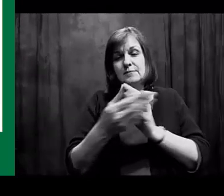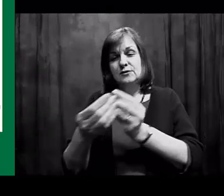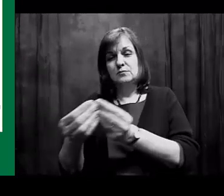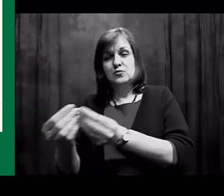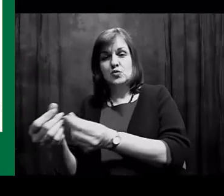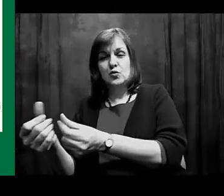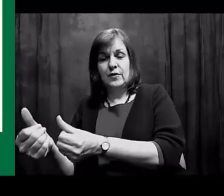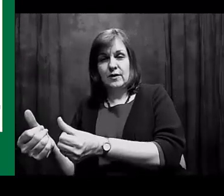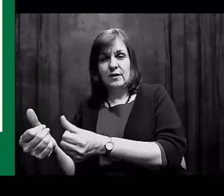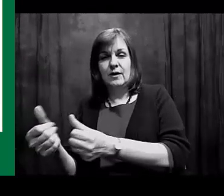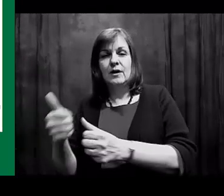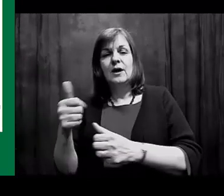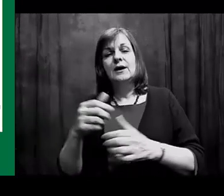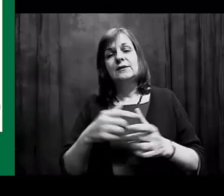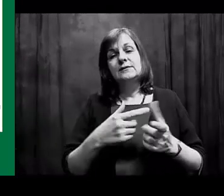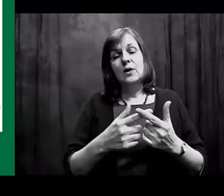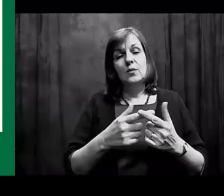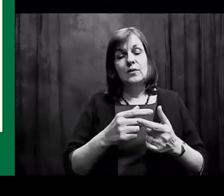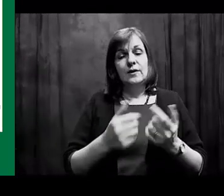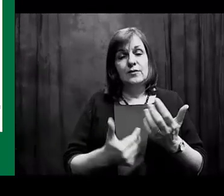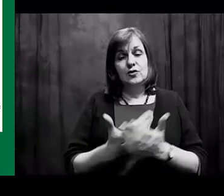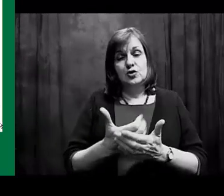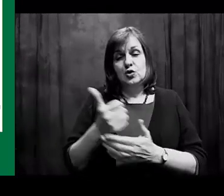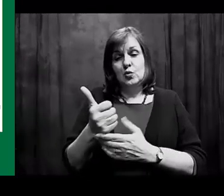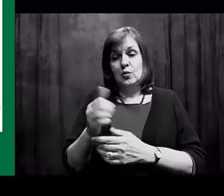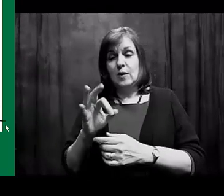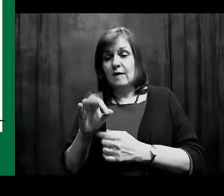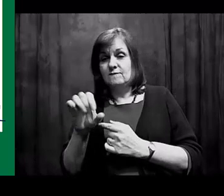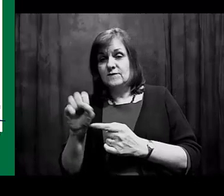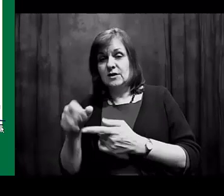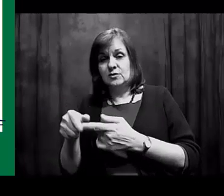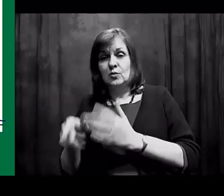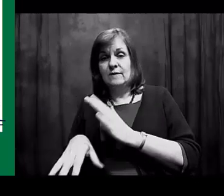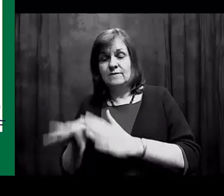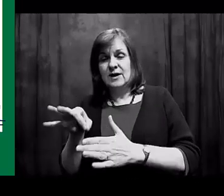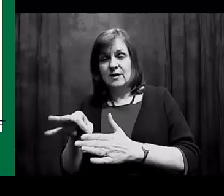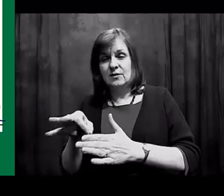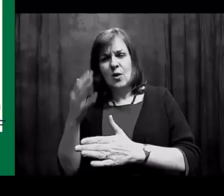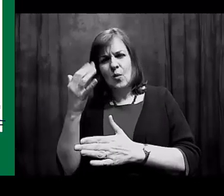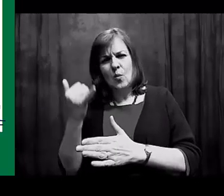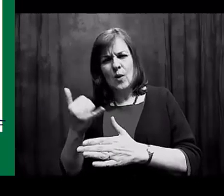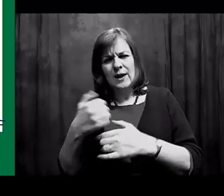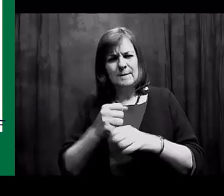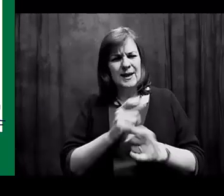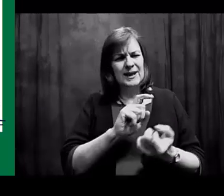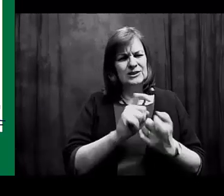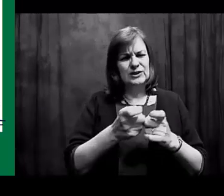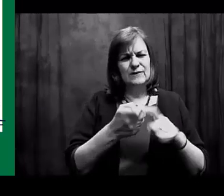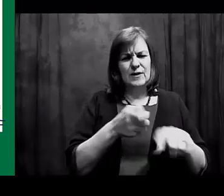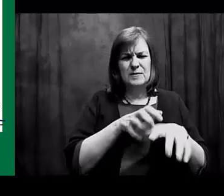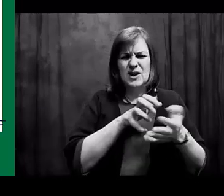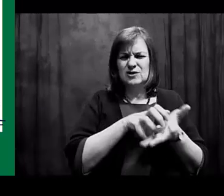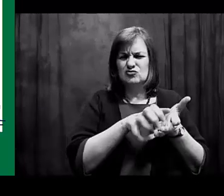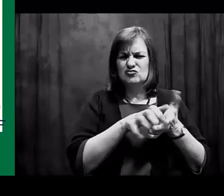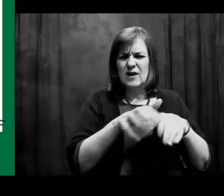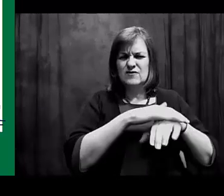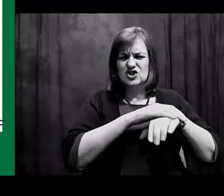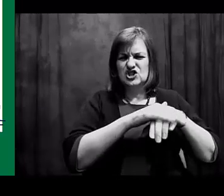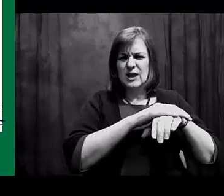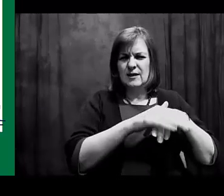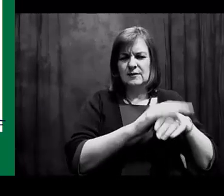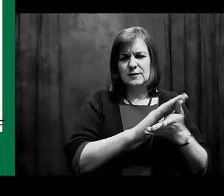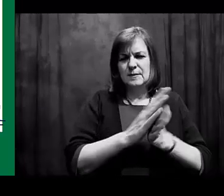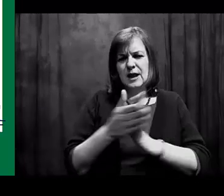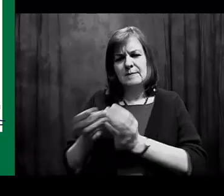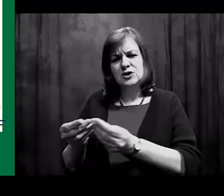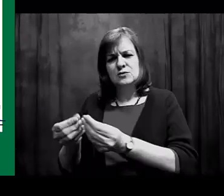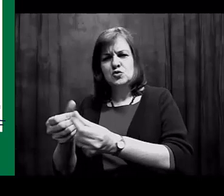so as the newer fossils were found -- why would you make that shift from one extreme to another??